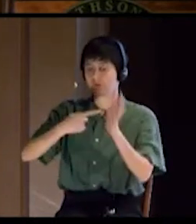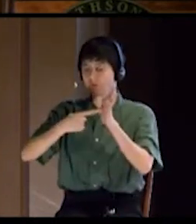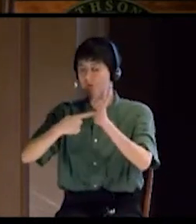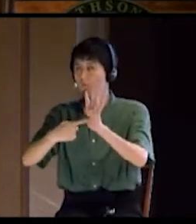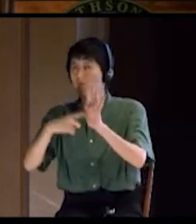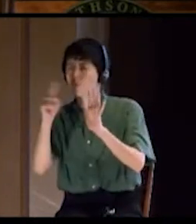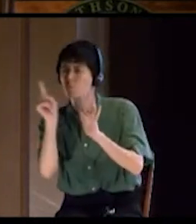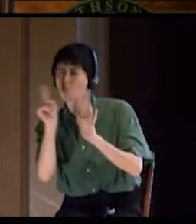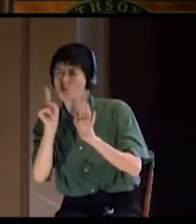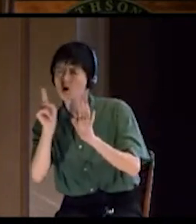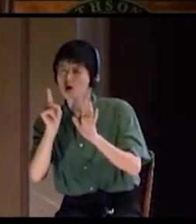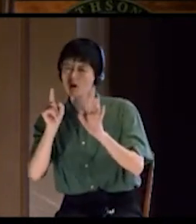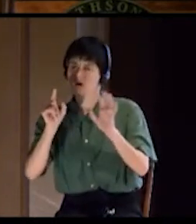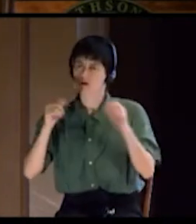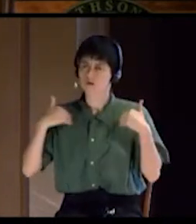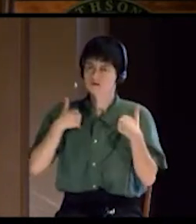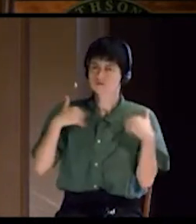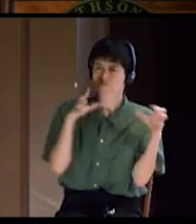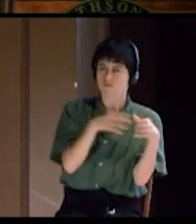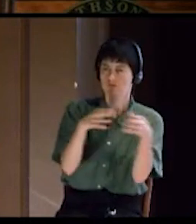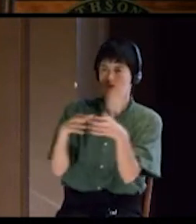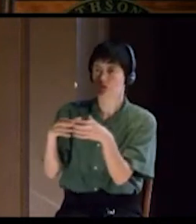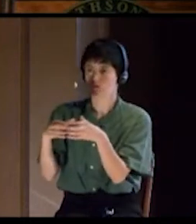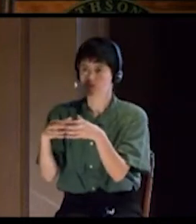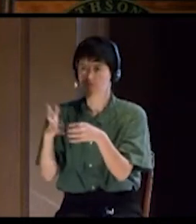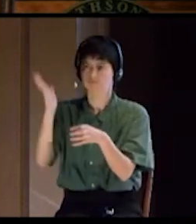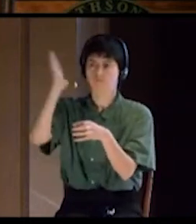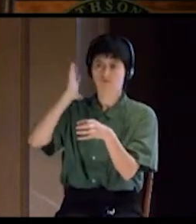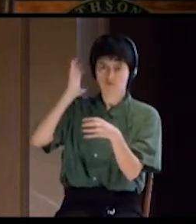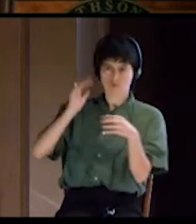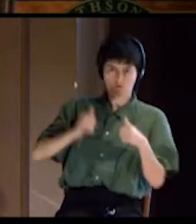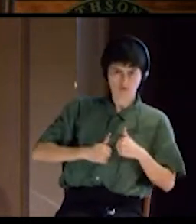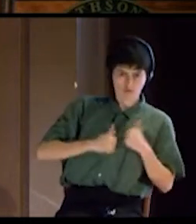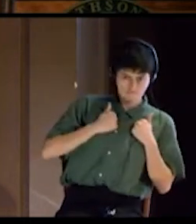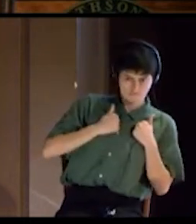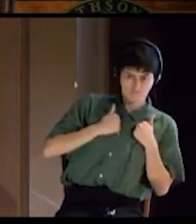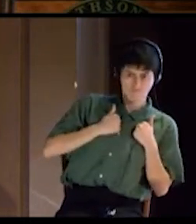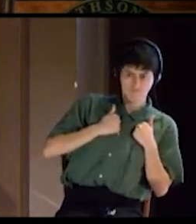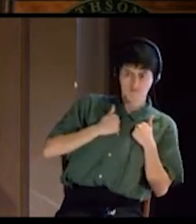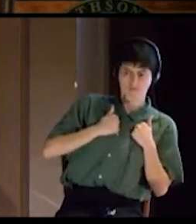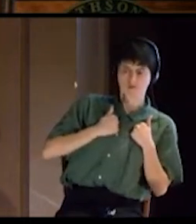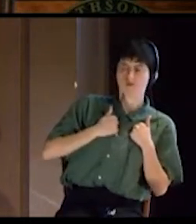in response to natural climatic change. So people care about above the species level.